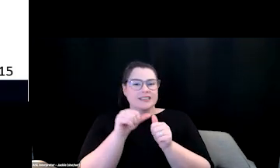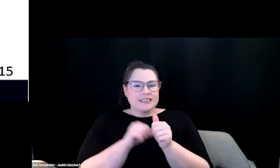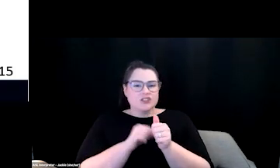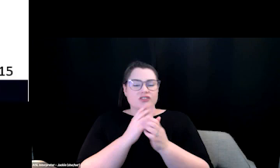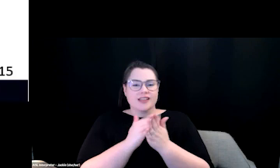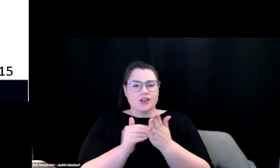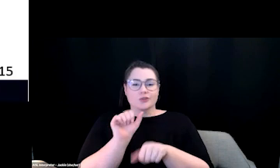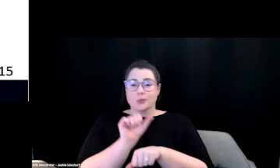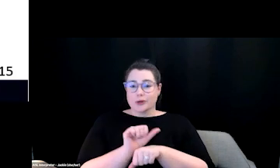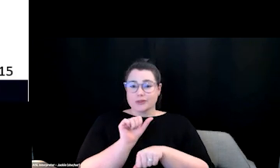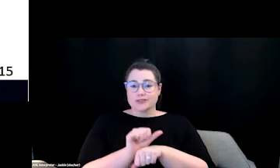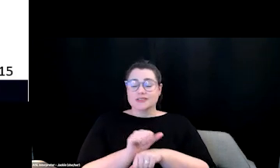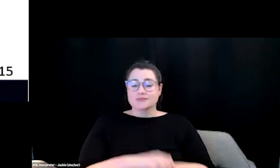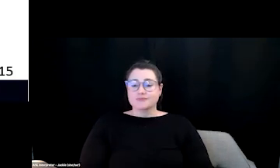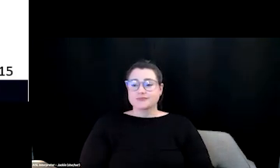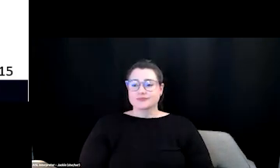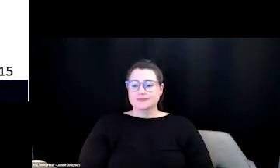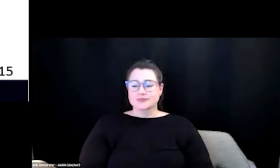So I'm going to go ahead and switch my screen to the demo.